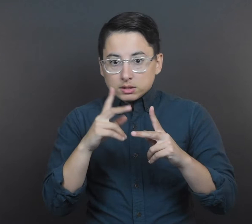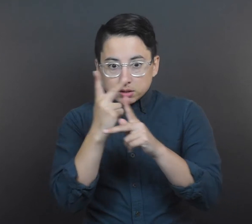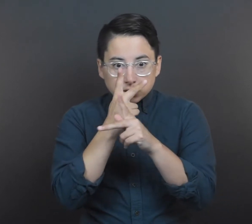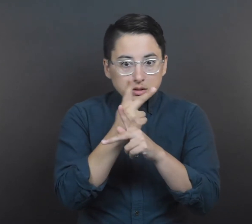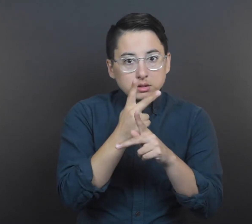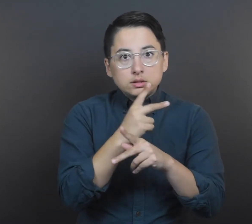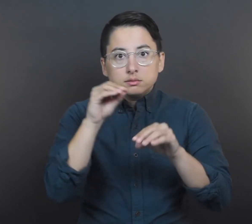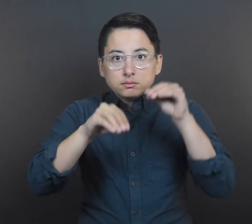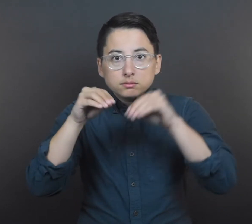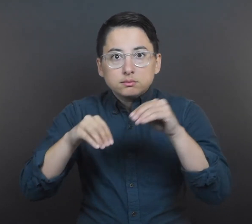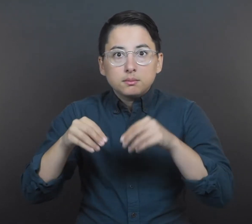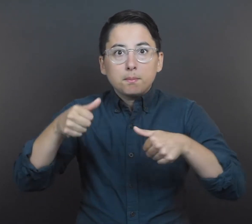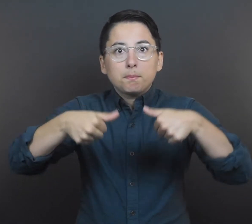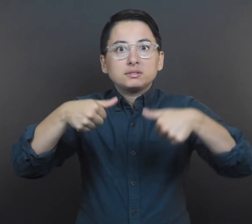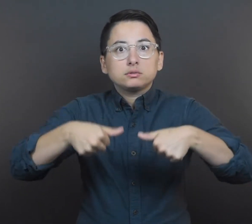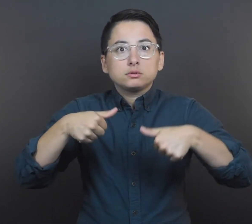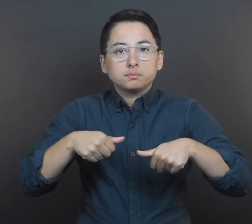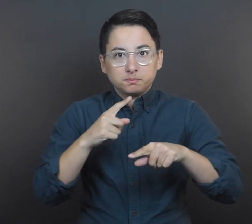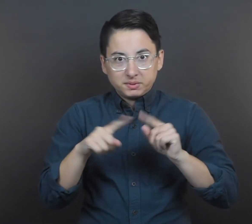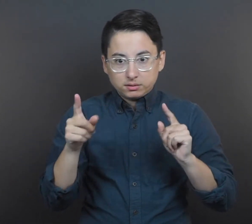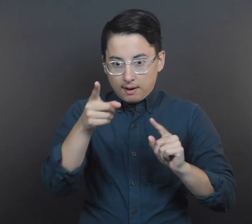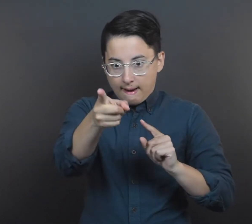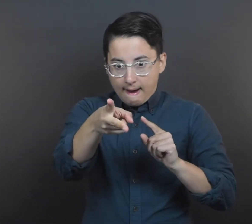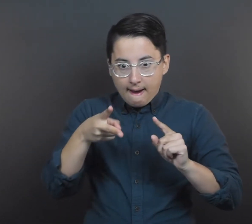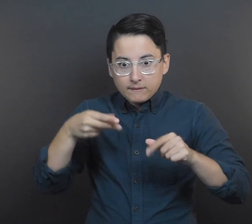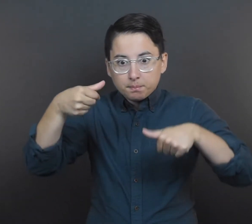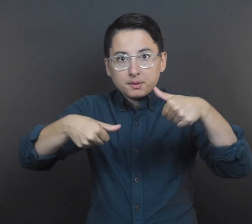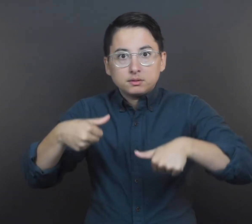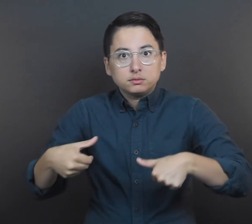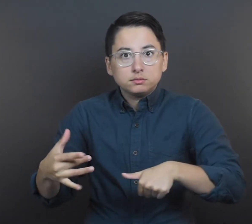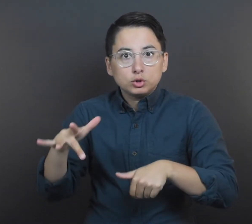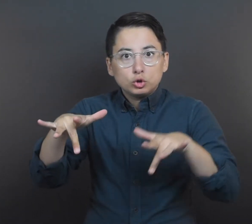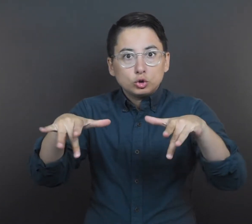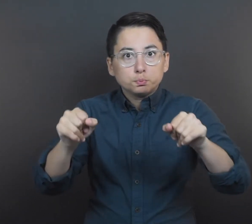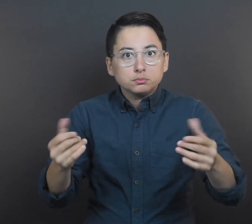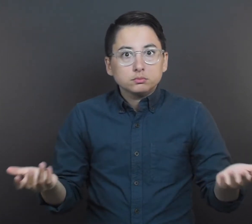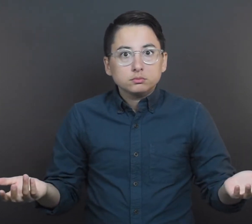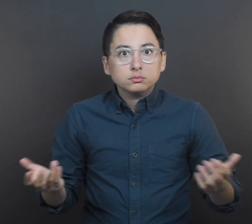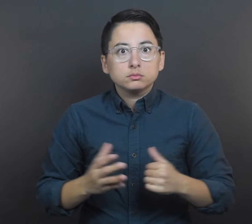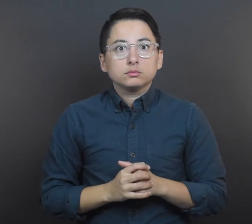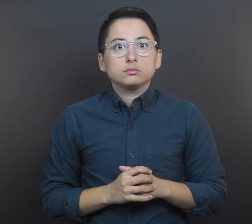Mabel felt like she was trying to complete a puzzle when half of the pieces were missing.